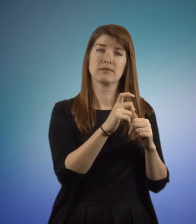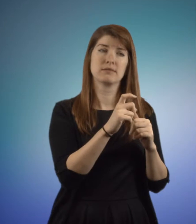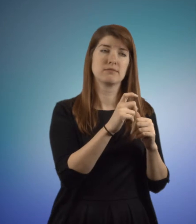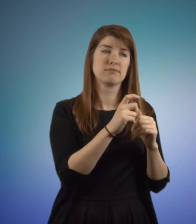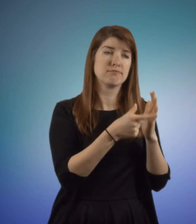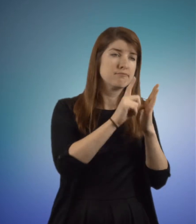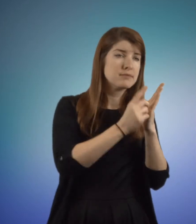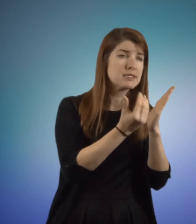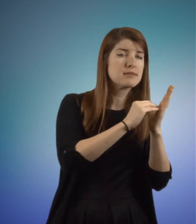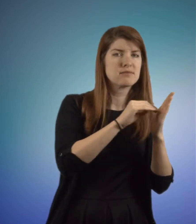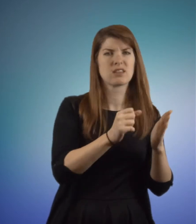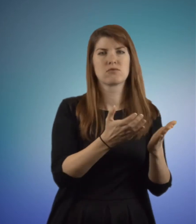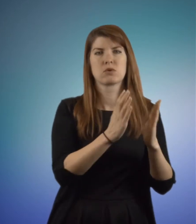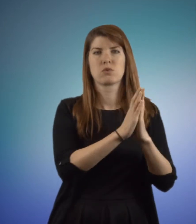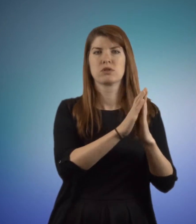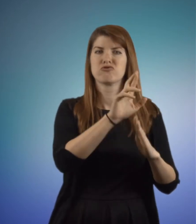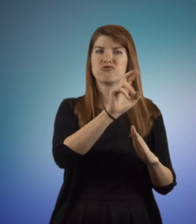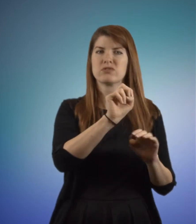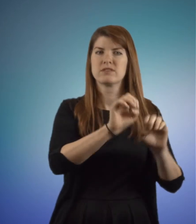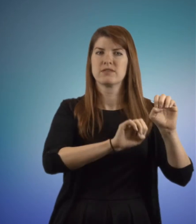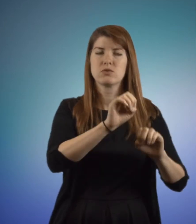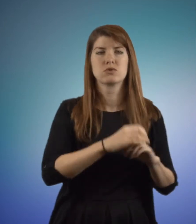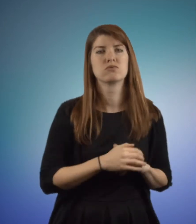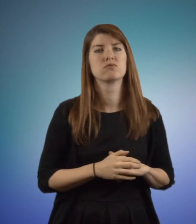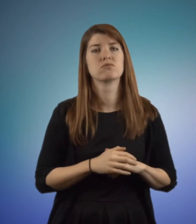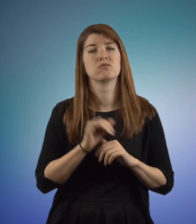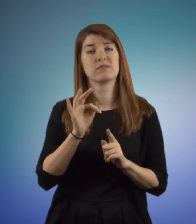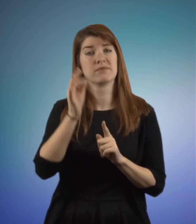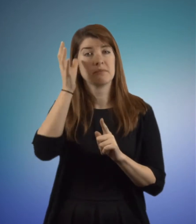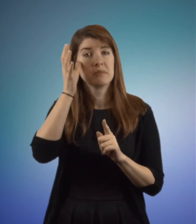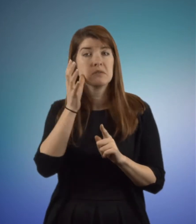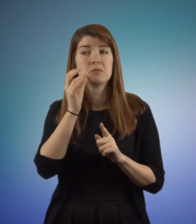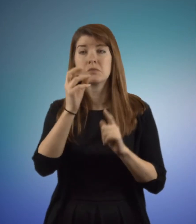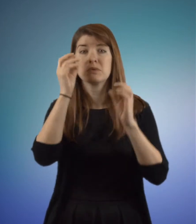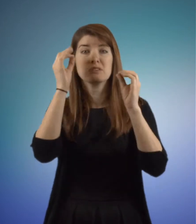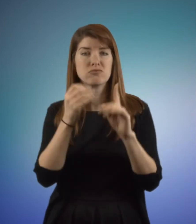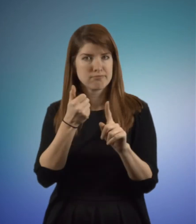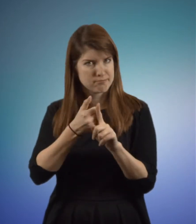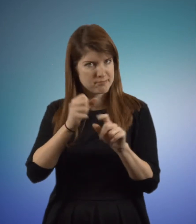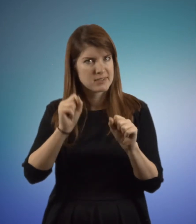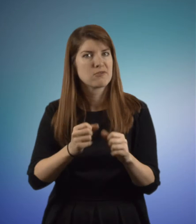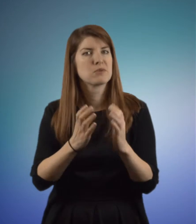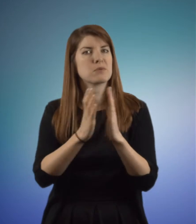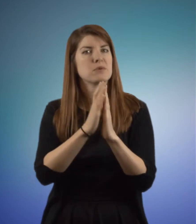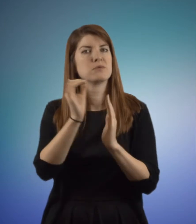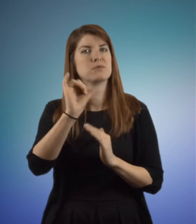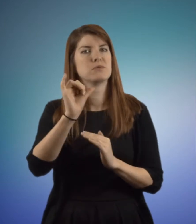If the parents or the teacher requests a reevaluation, it can be done.